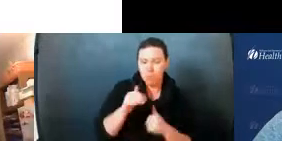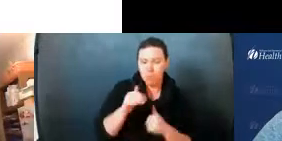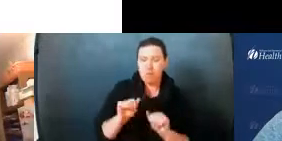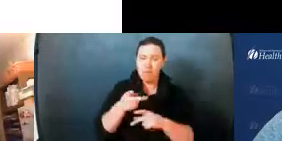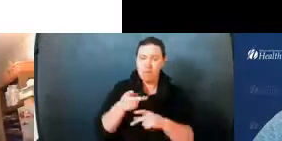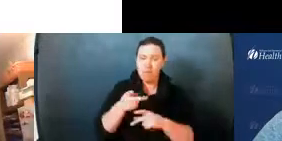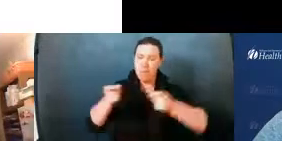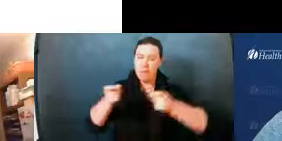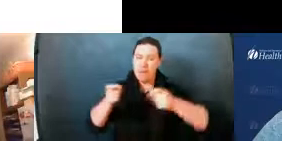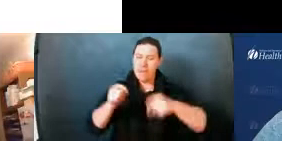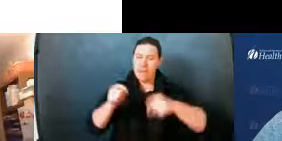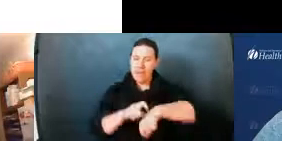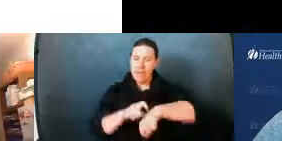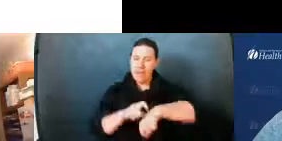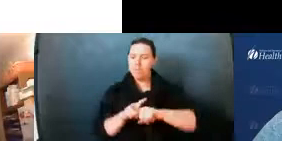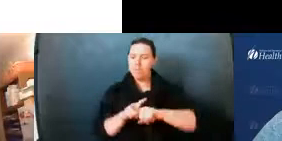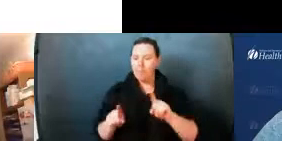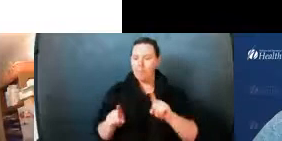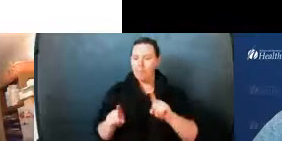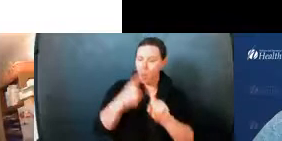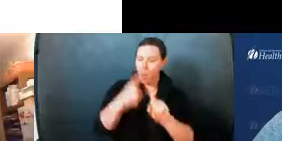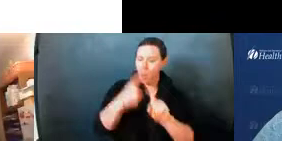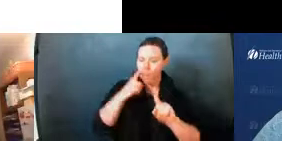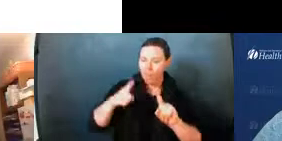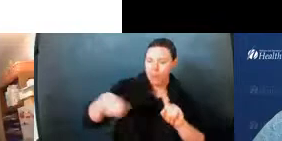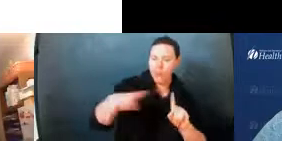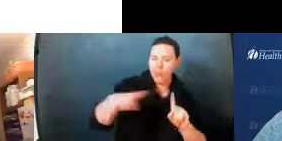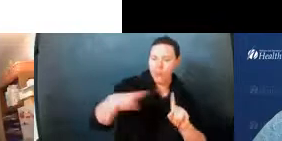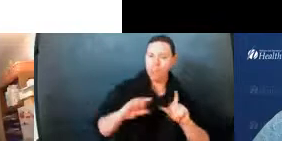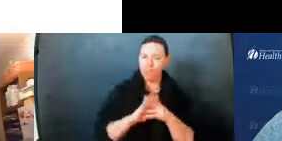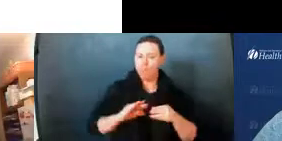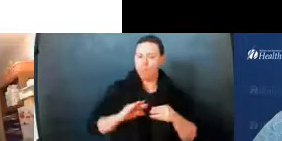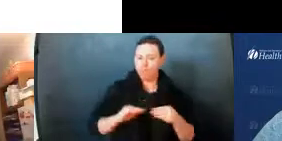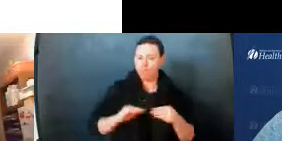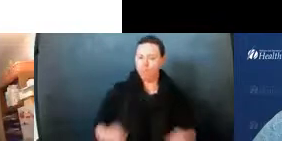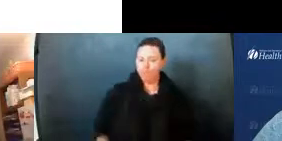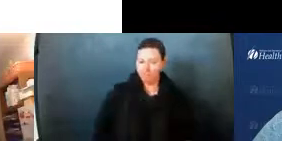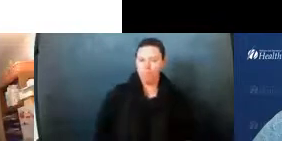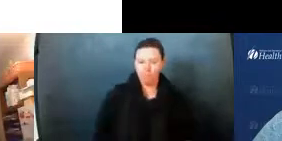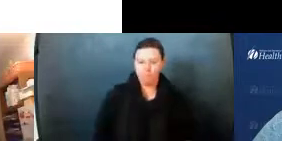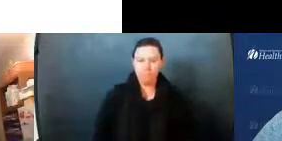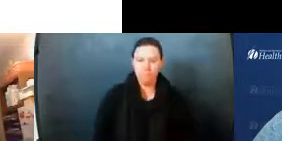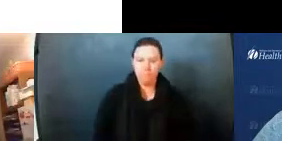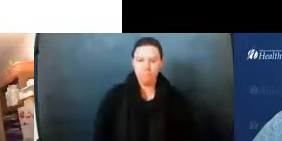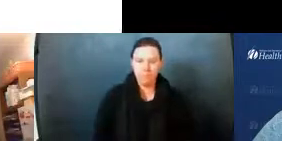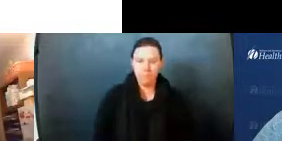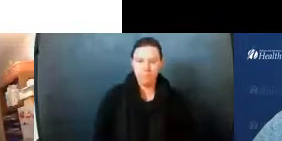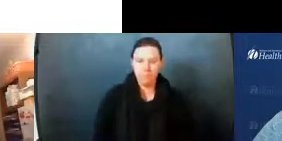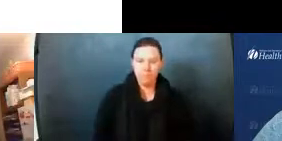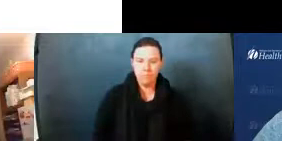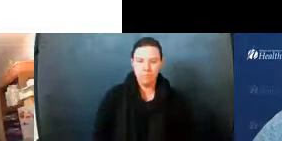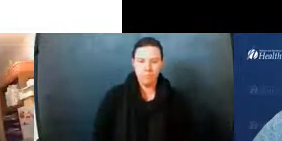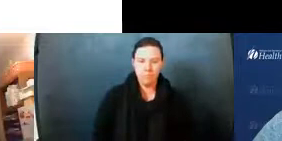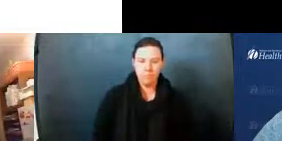And so question number one, what does equity mean to you? And kind of like the way that Ashley kind of described